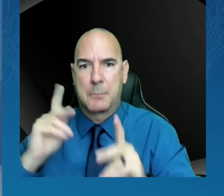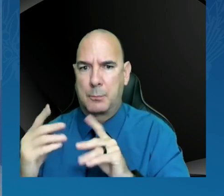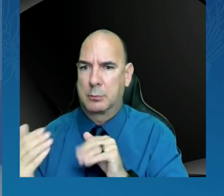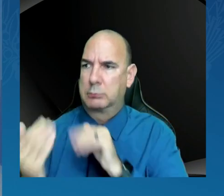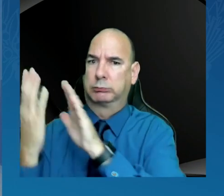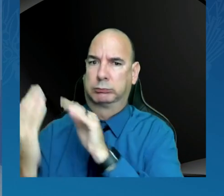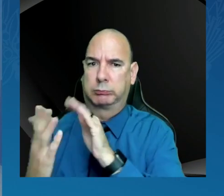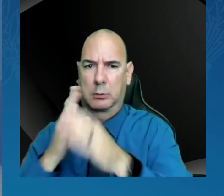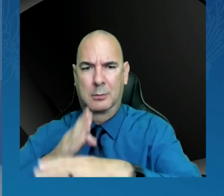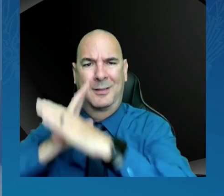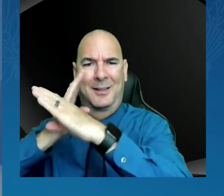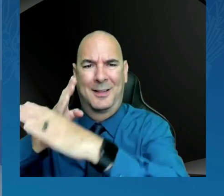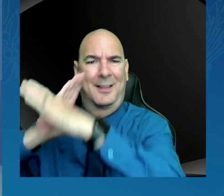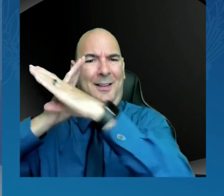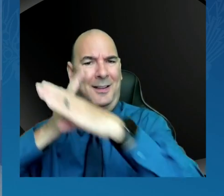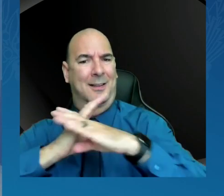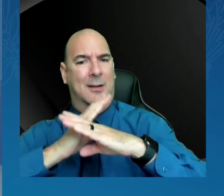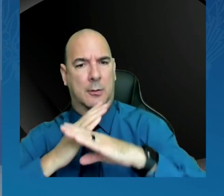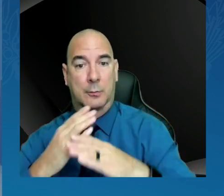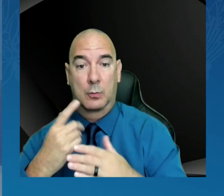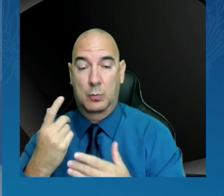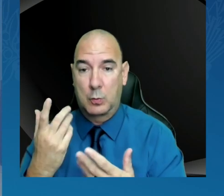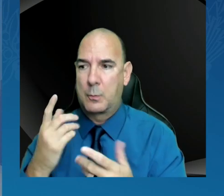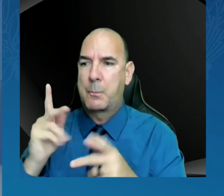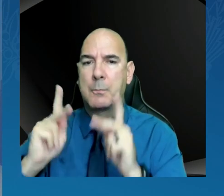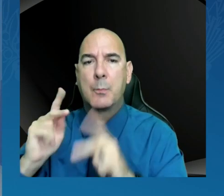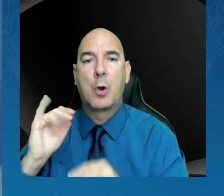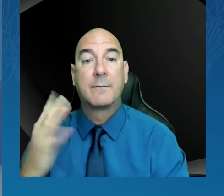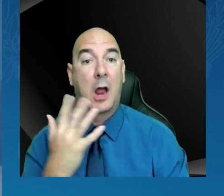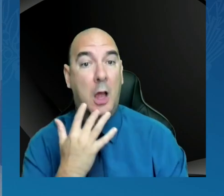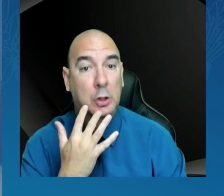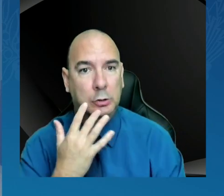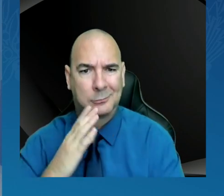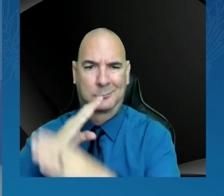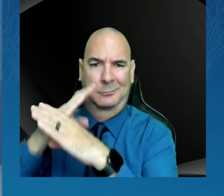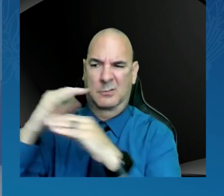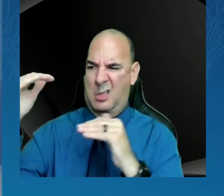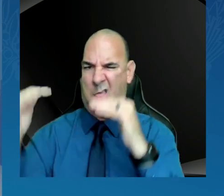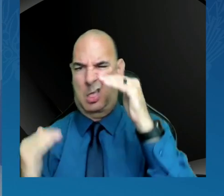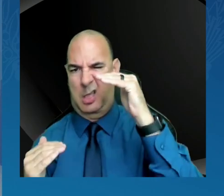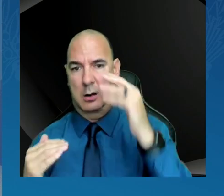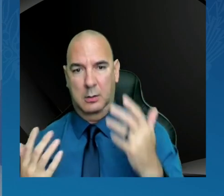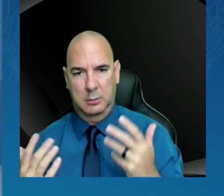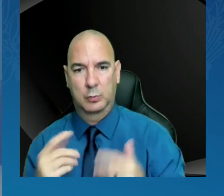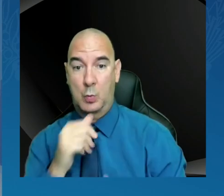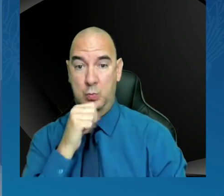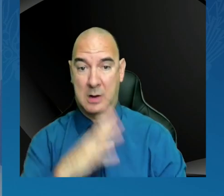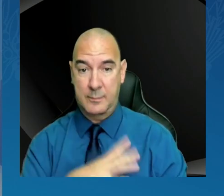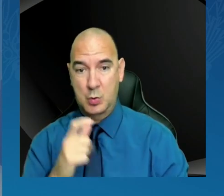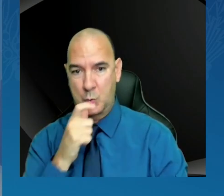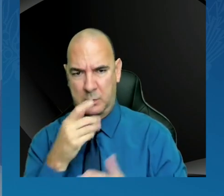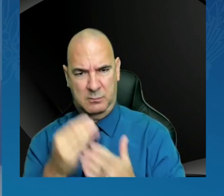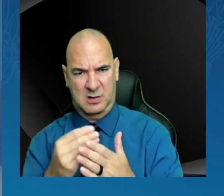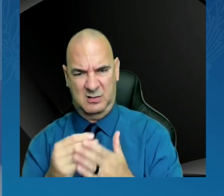by inequality held back by inequality. Women who face wage gaps, occupational barriers and caregiving challenges.